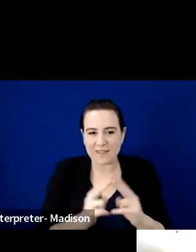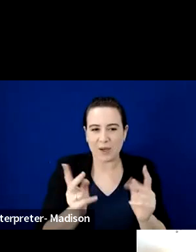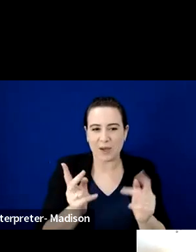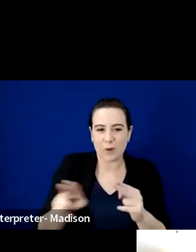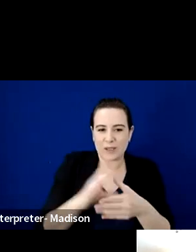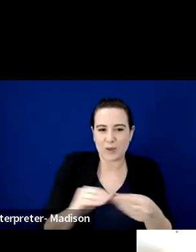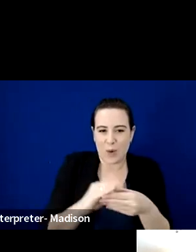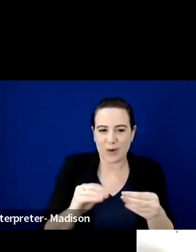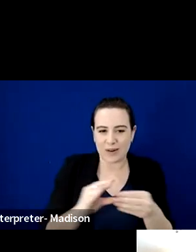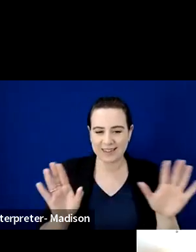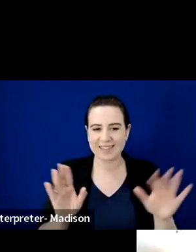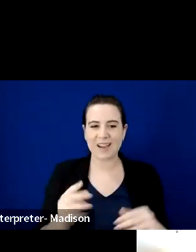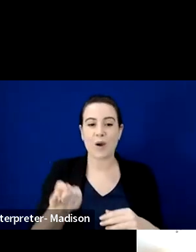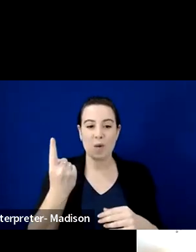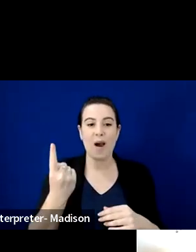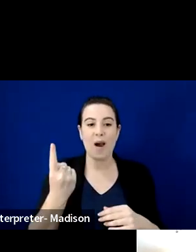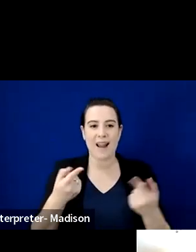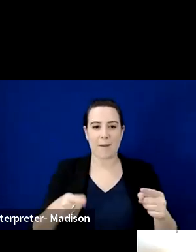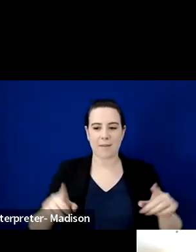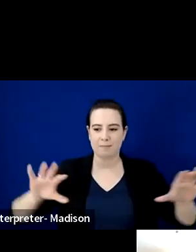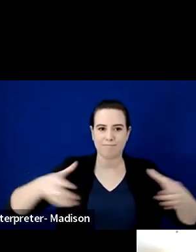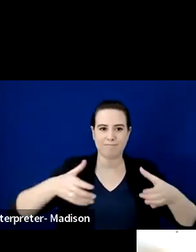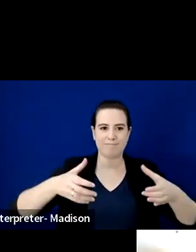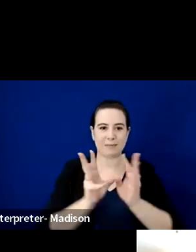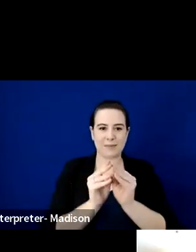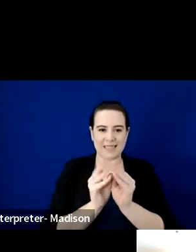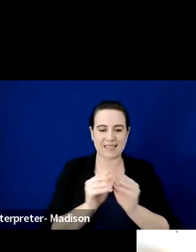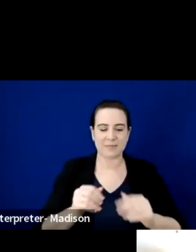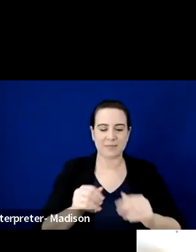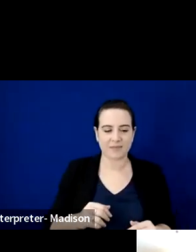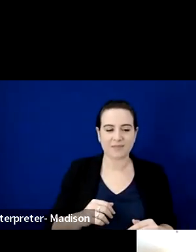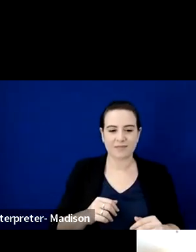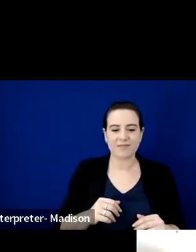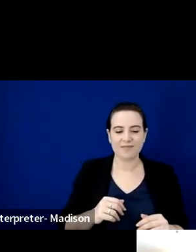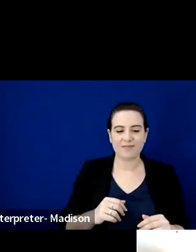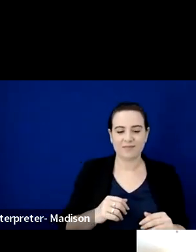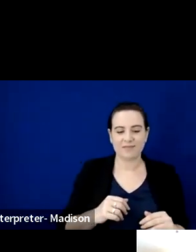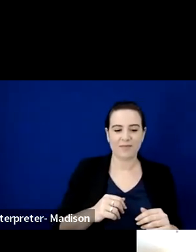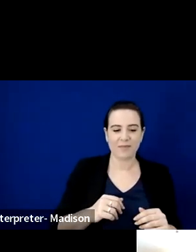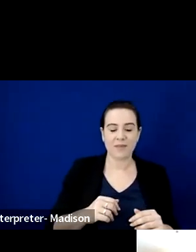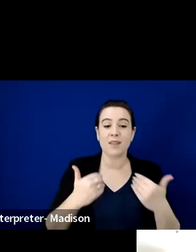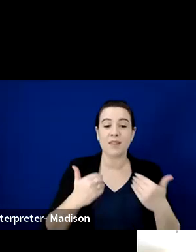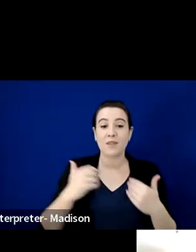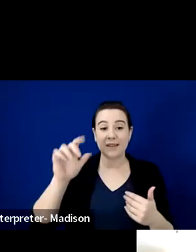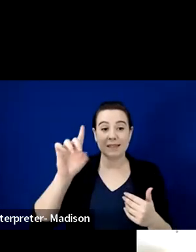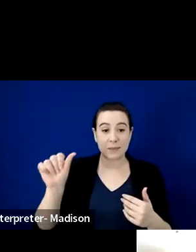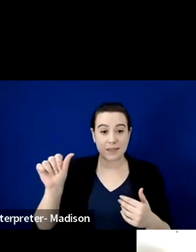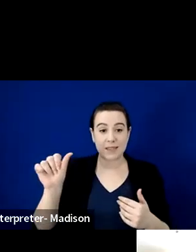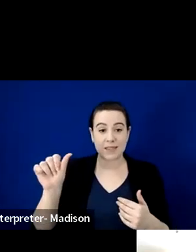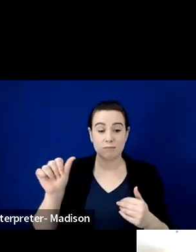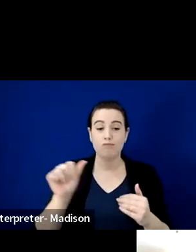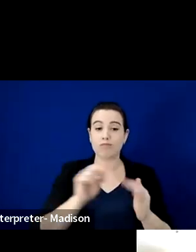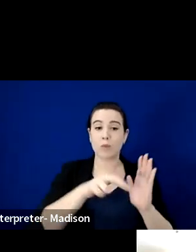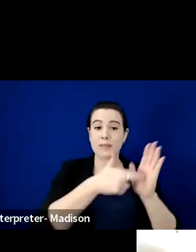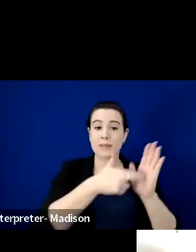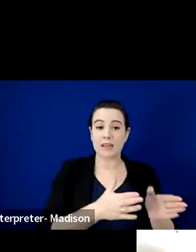We're really talking about two different cultures, and so consequently, two different strategies to communicate.